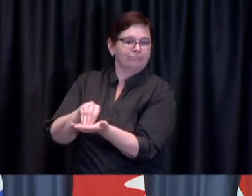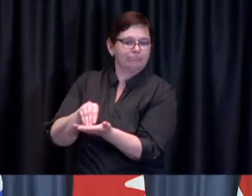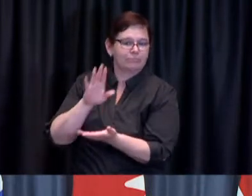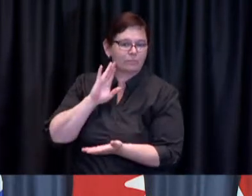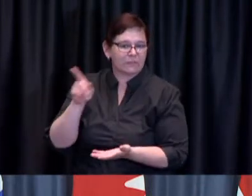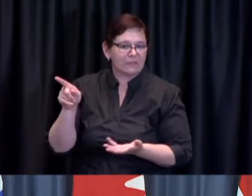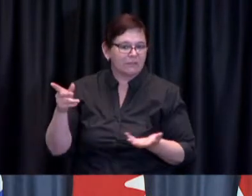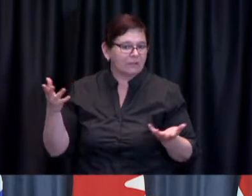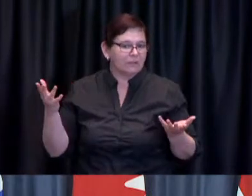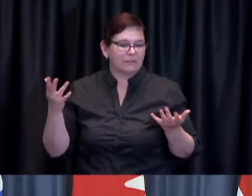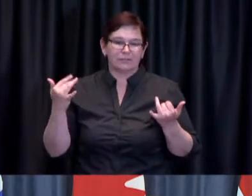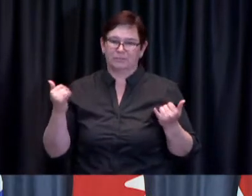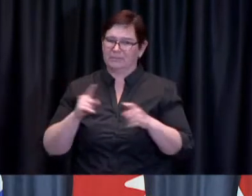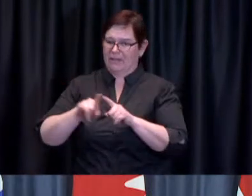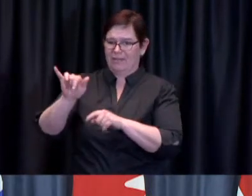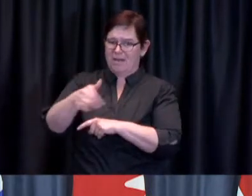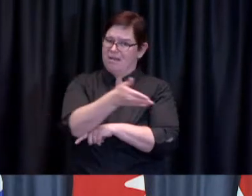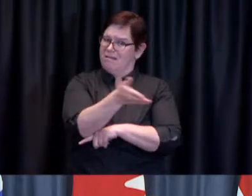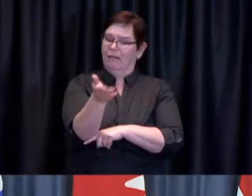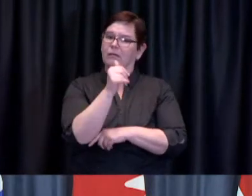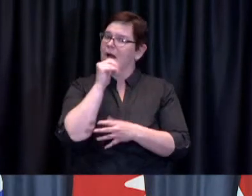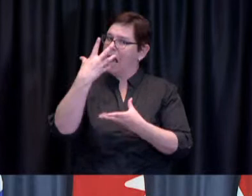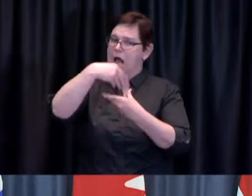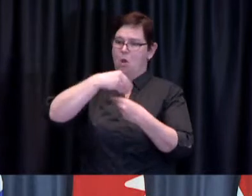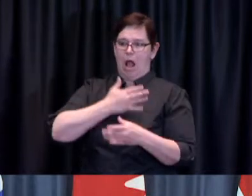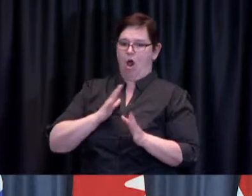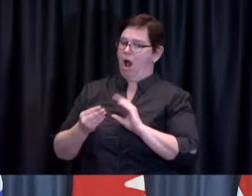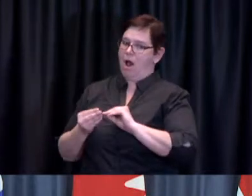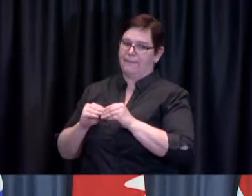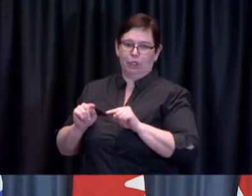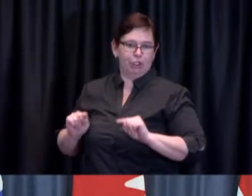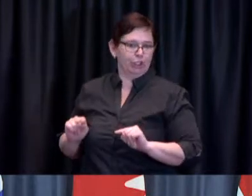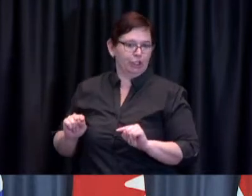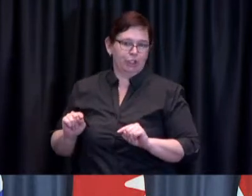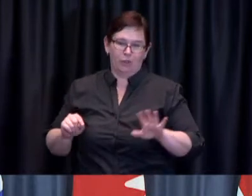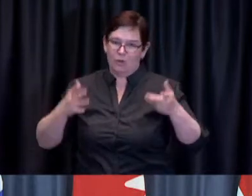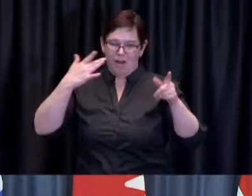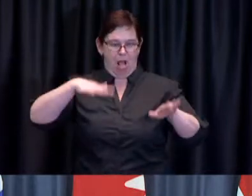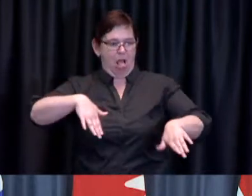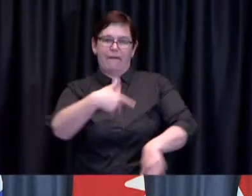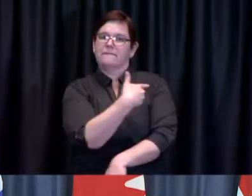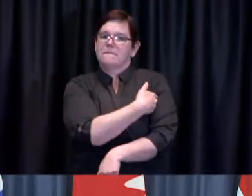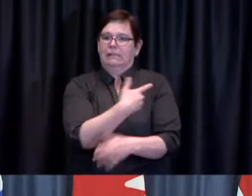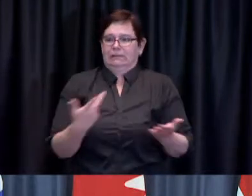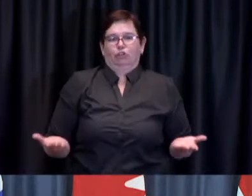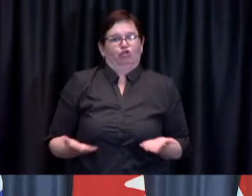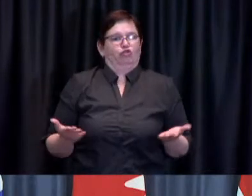recorded in our kovacs system because they did not receive their vaccine here and certainly